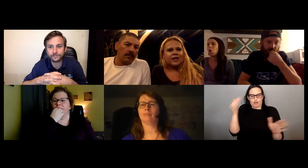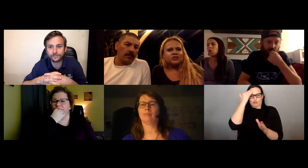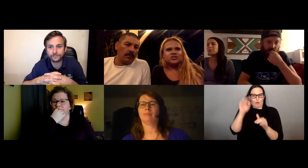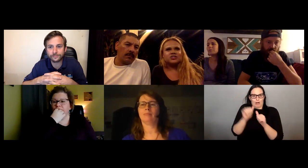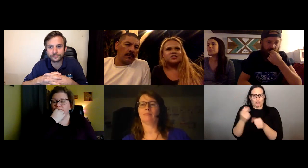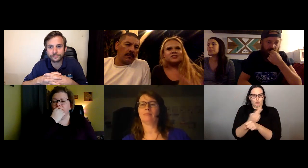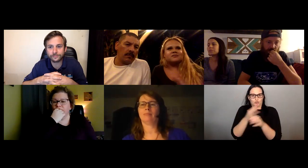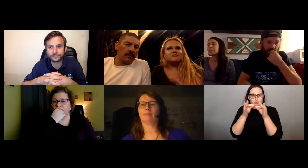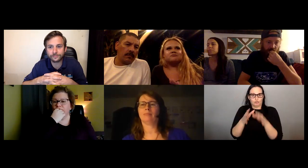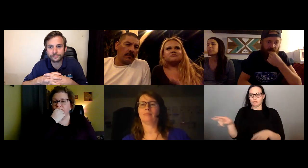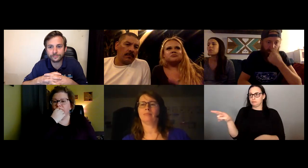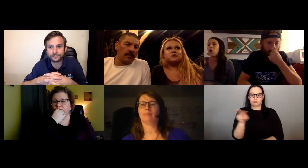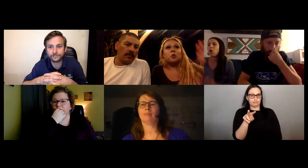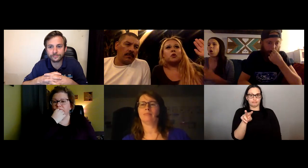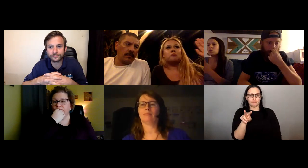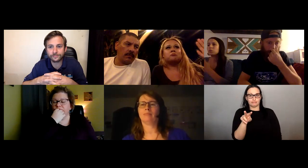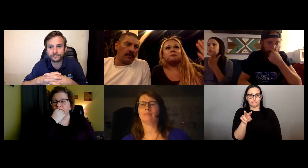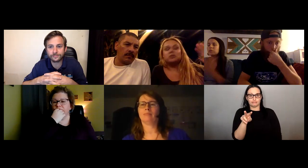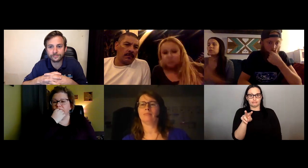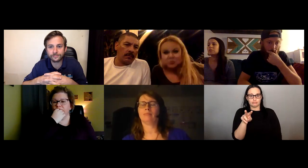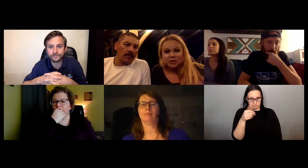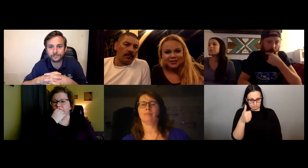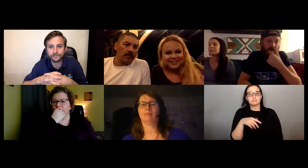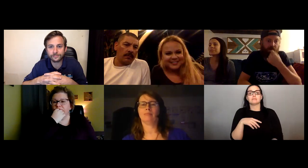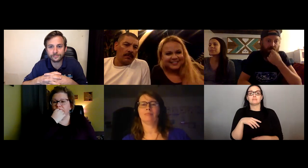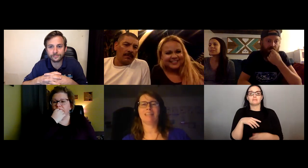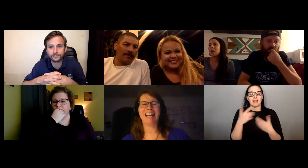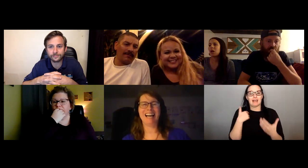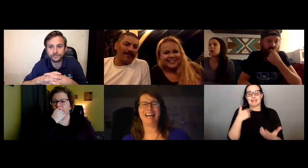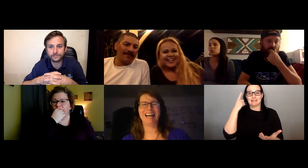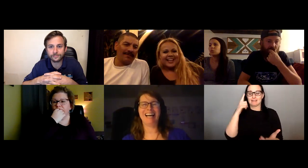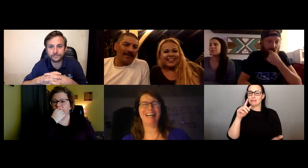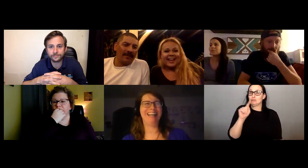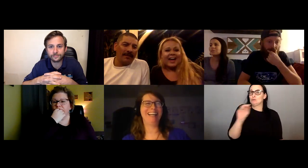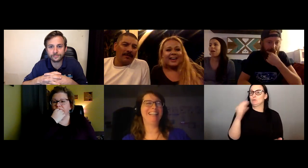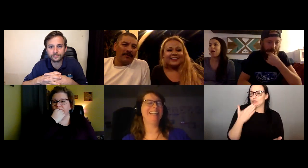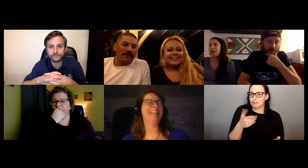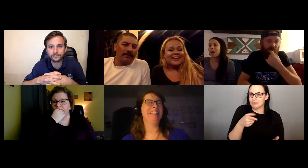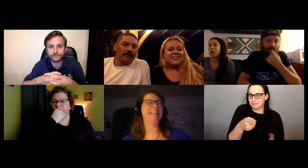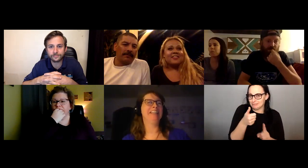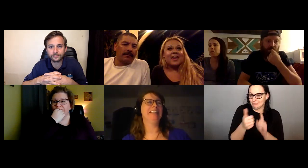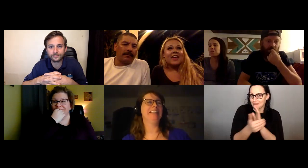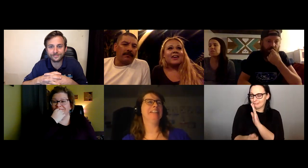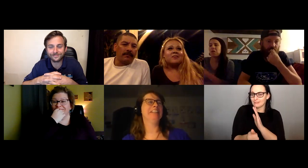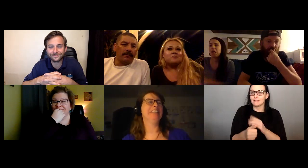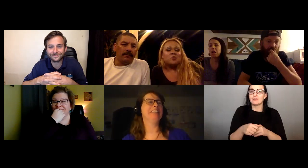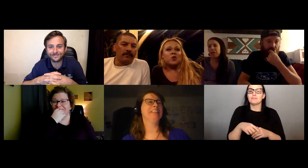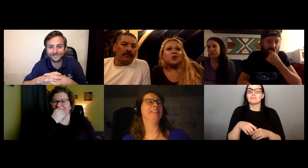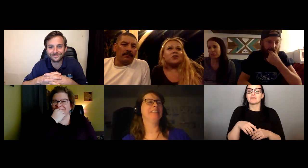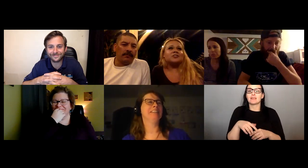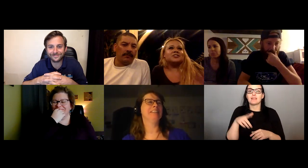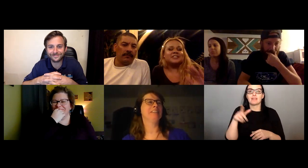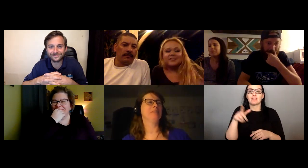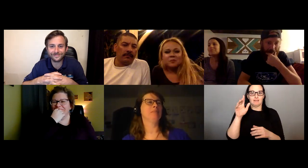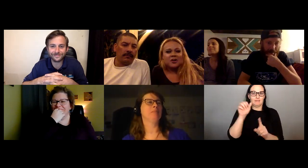she just scored a little too good